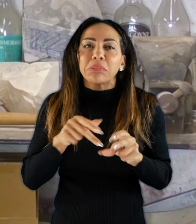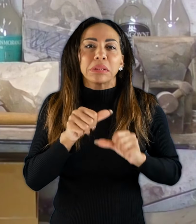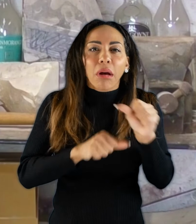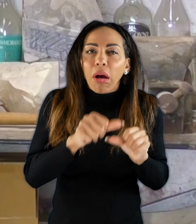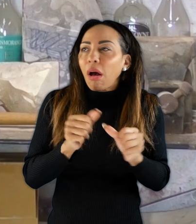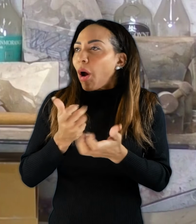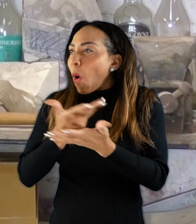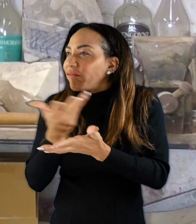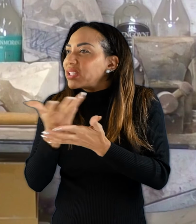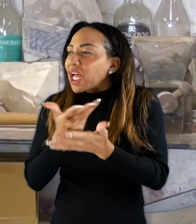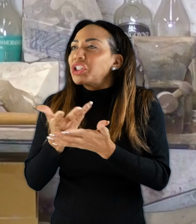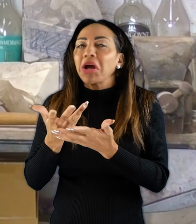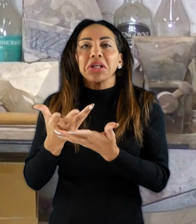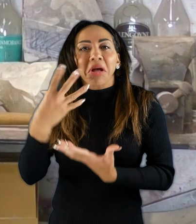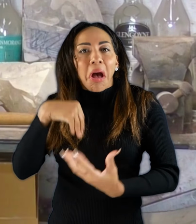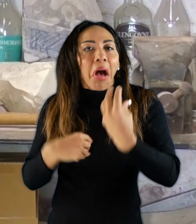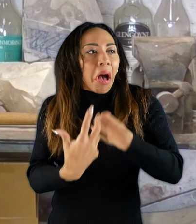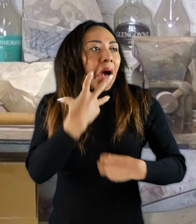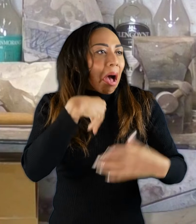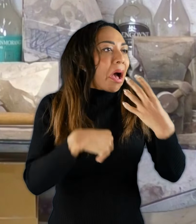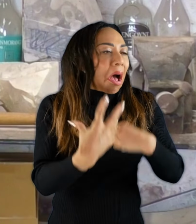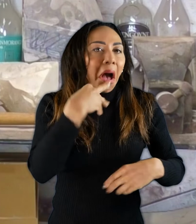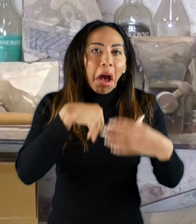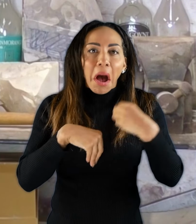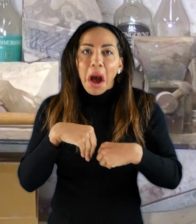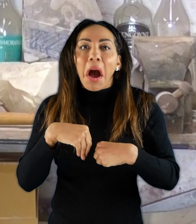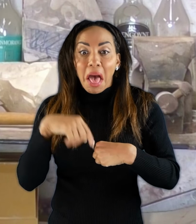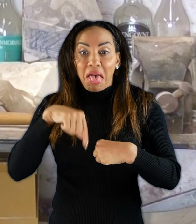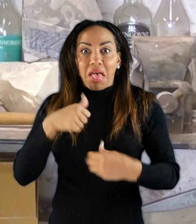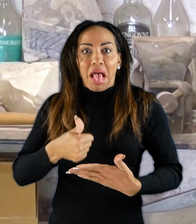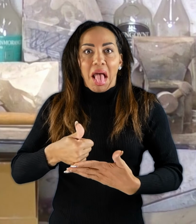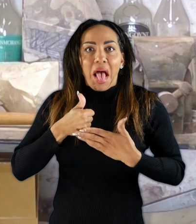you might have with people are things that generate most of my ideas.